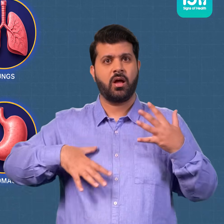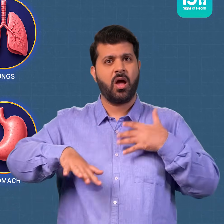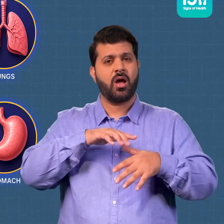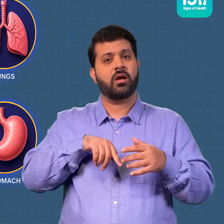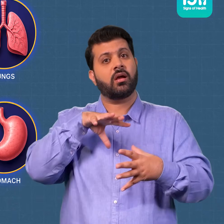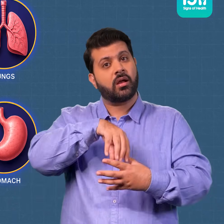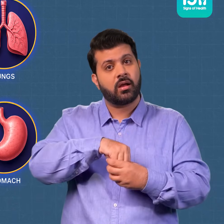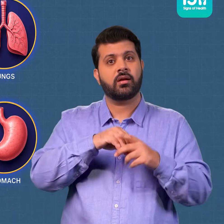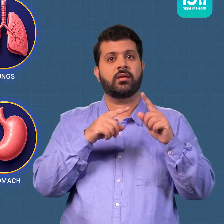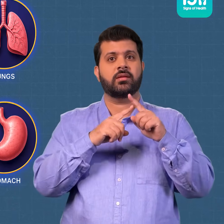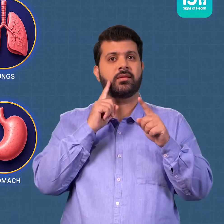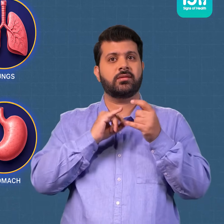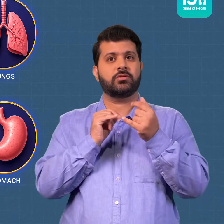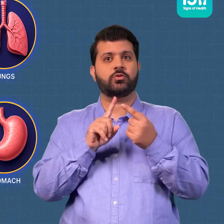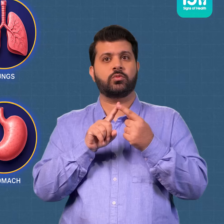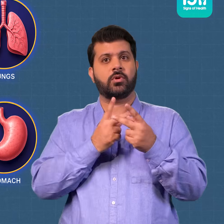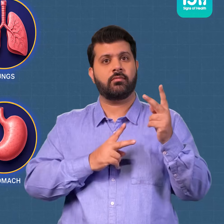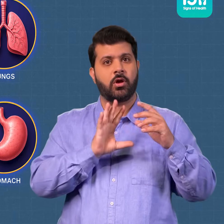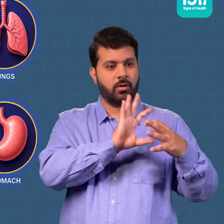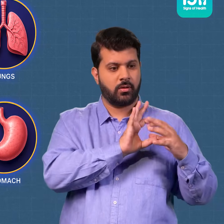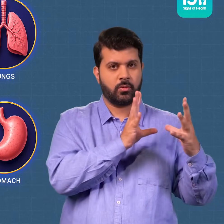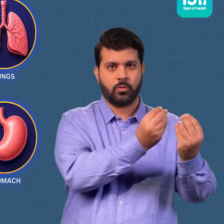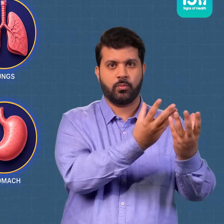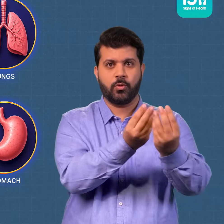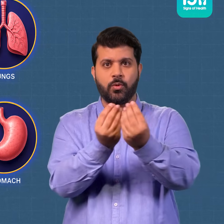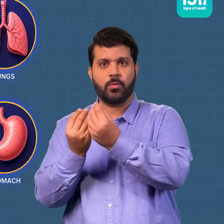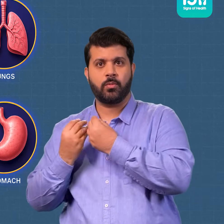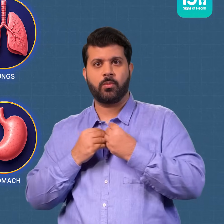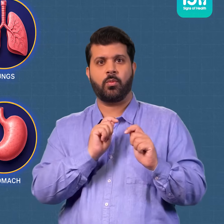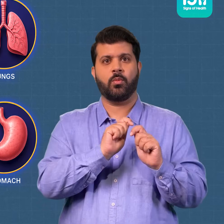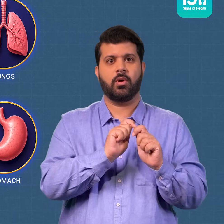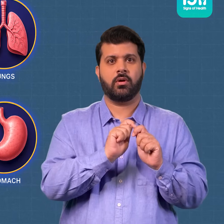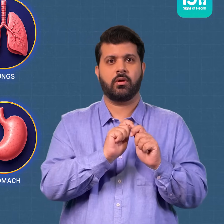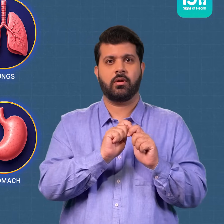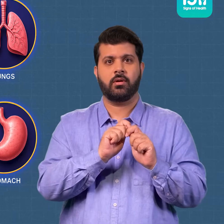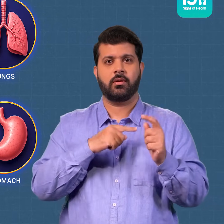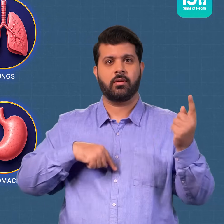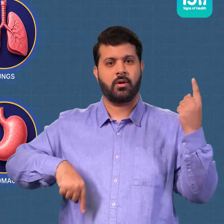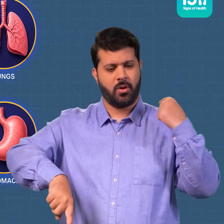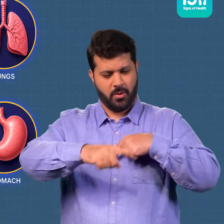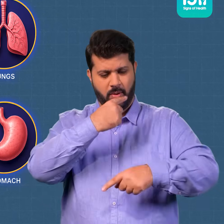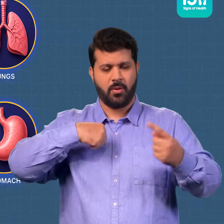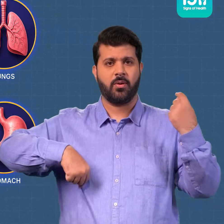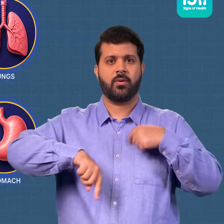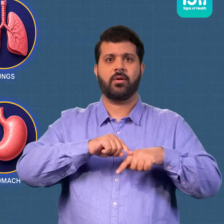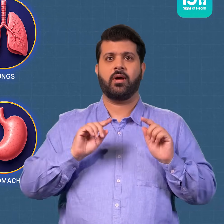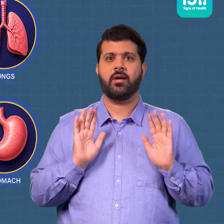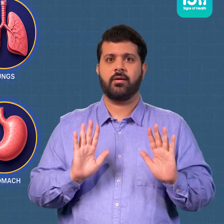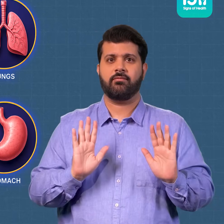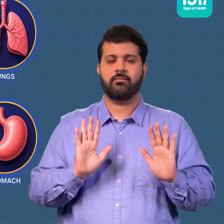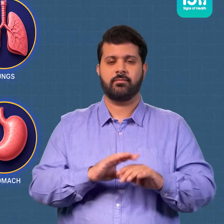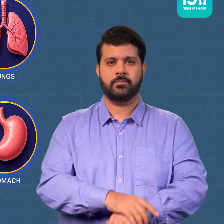All organs are made of tissues, and these tissues work together to perform specific functions.